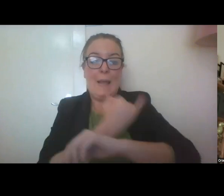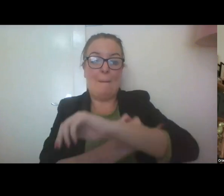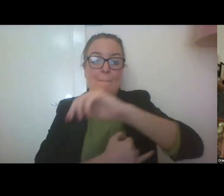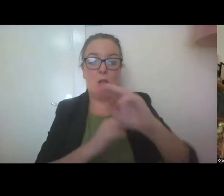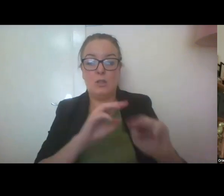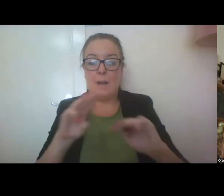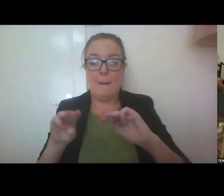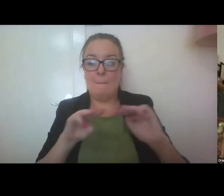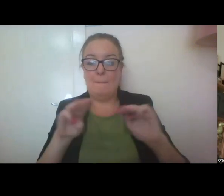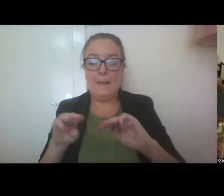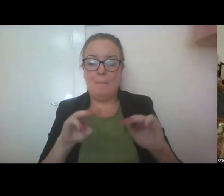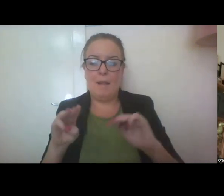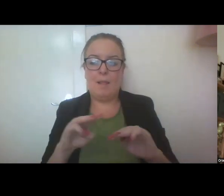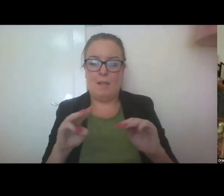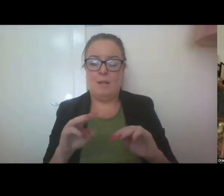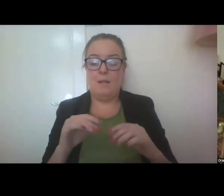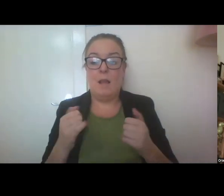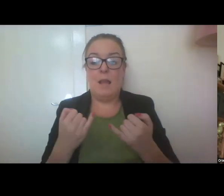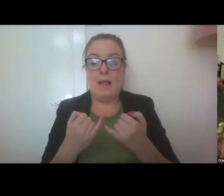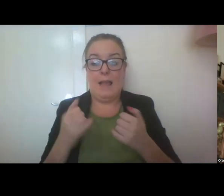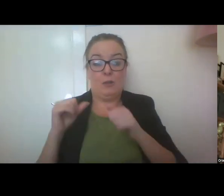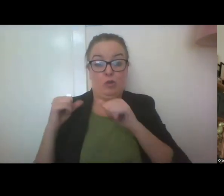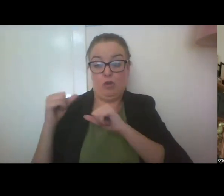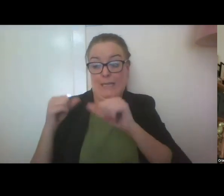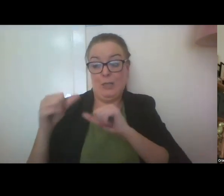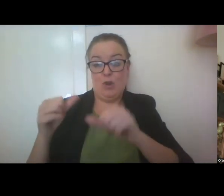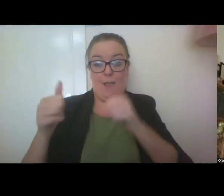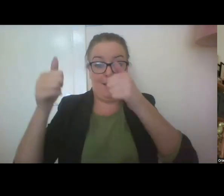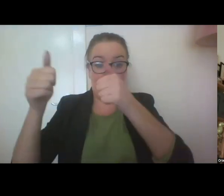that traditional signage that is available to everyone per se